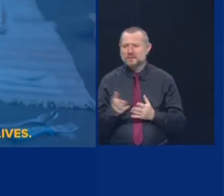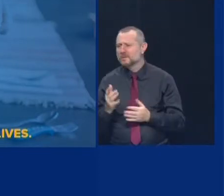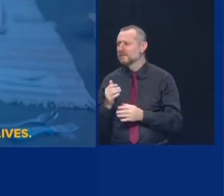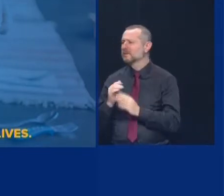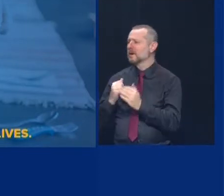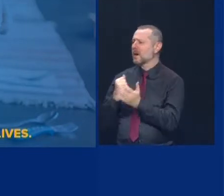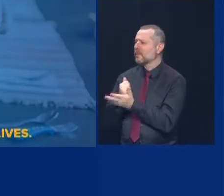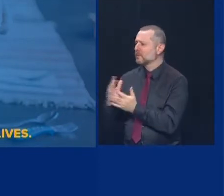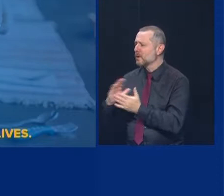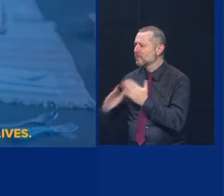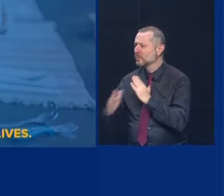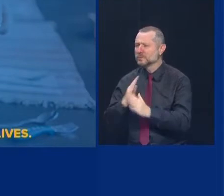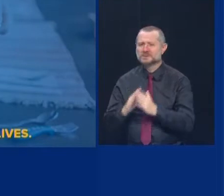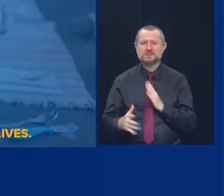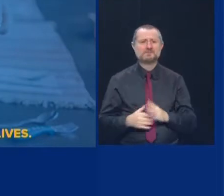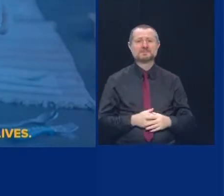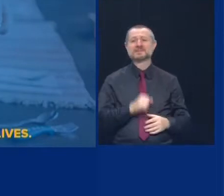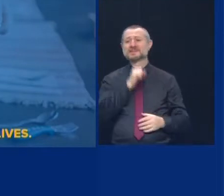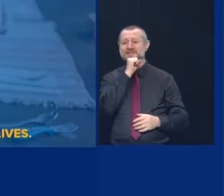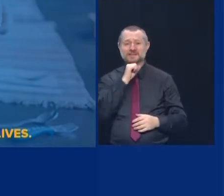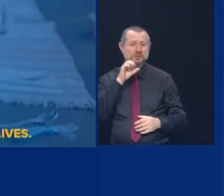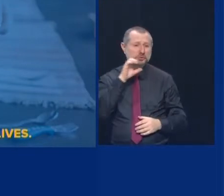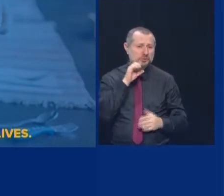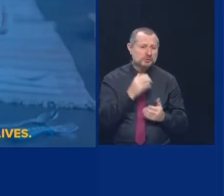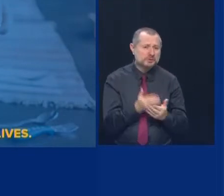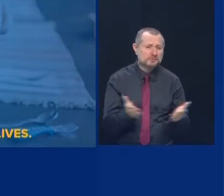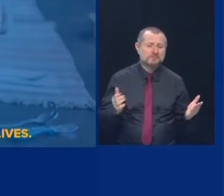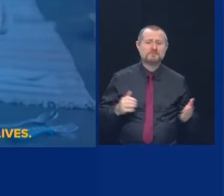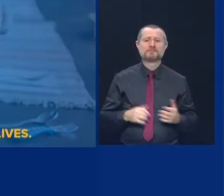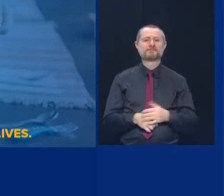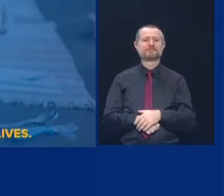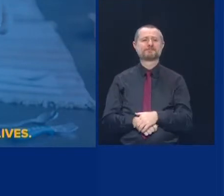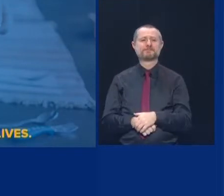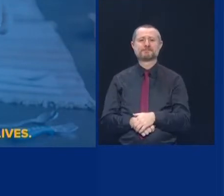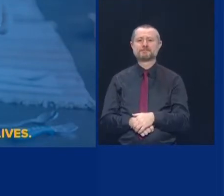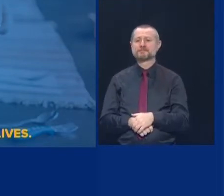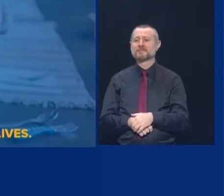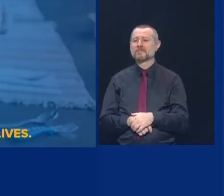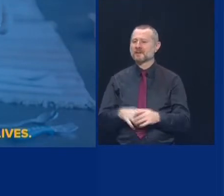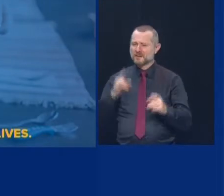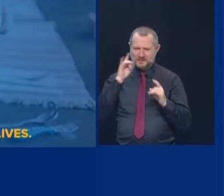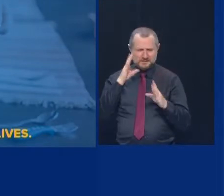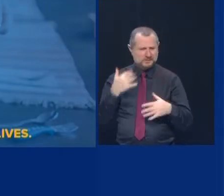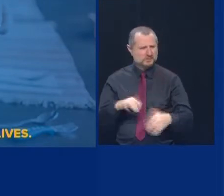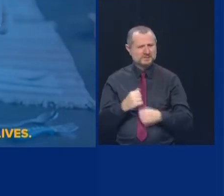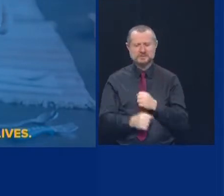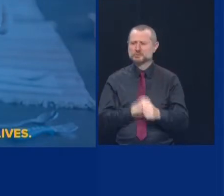ALL THE ESSENTIAL WORKERS, ALL THE NEIGHBORS WHO WENT OUT AND SHOPPED FOR THEIR NEIGHBOR AND